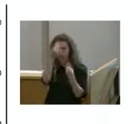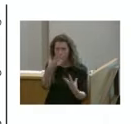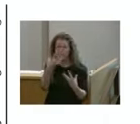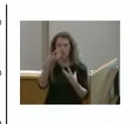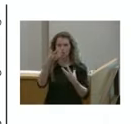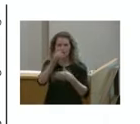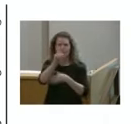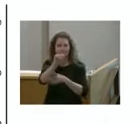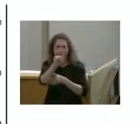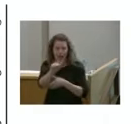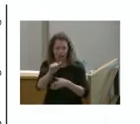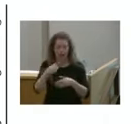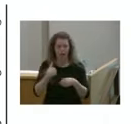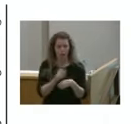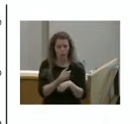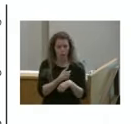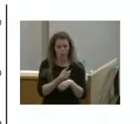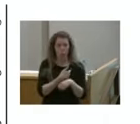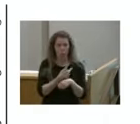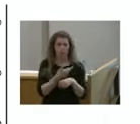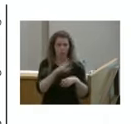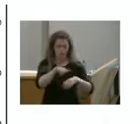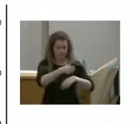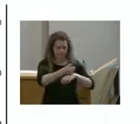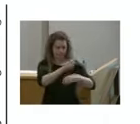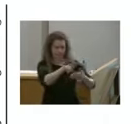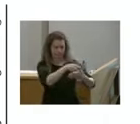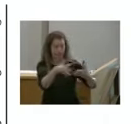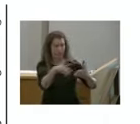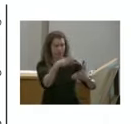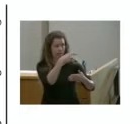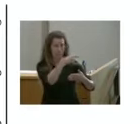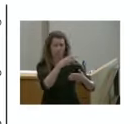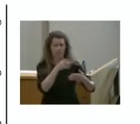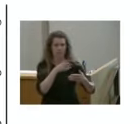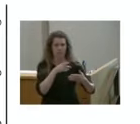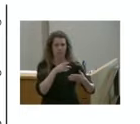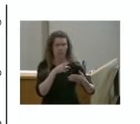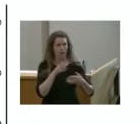clearly a situation that would overwhelm our hospital capacity, several fold